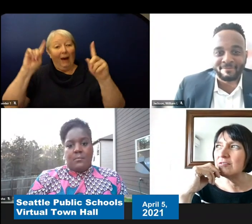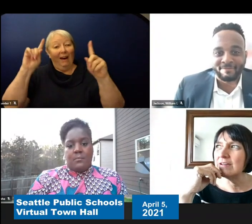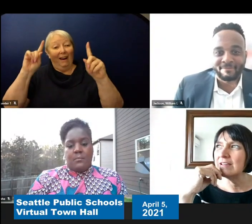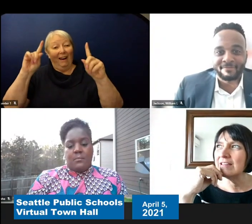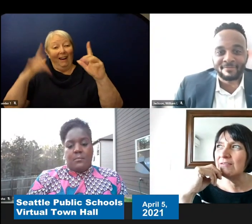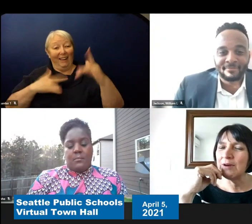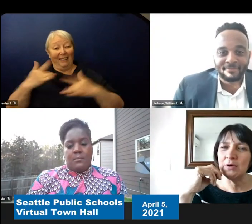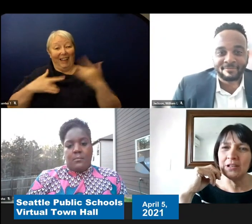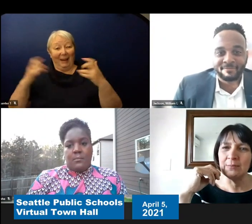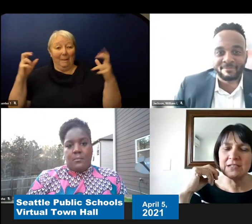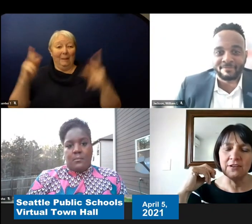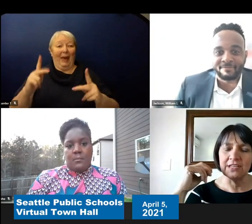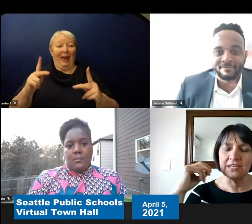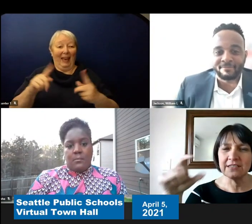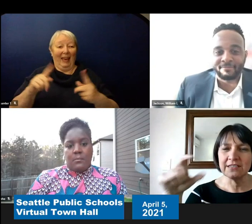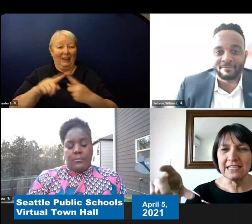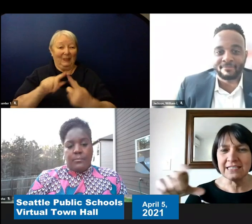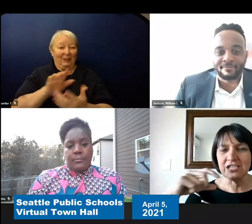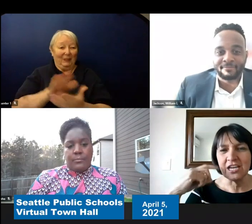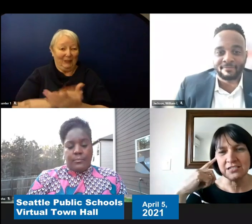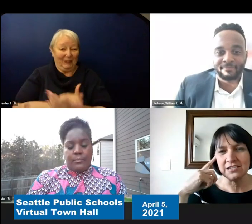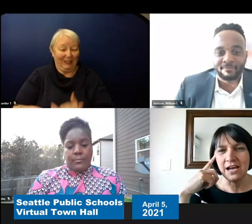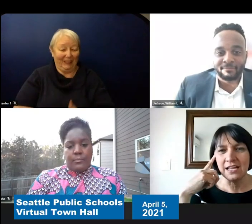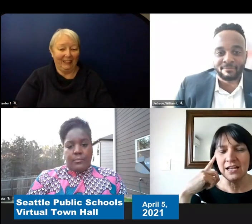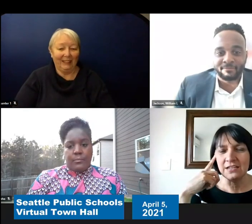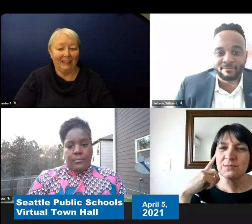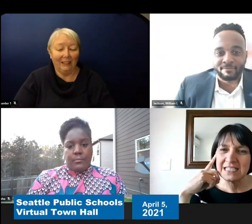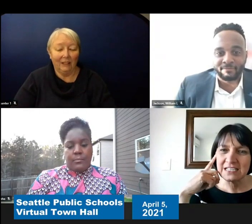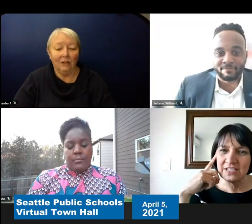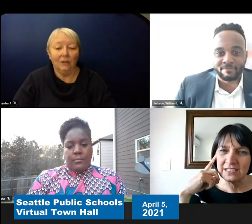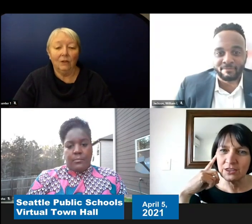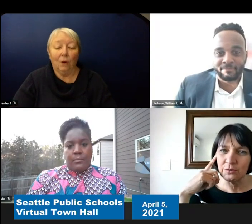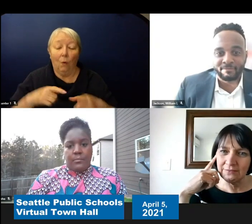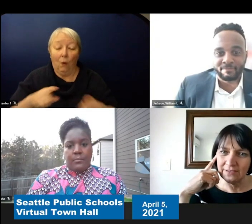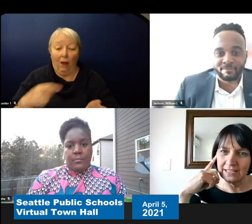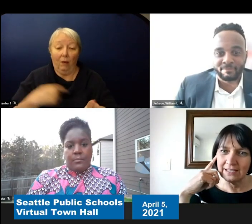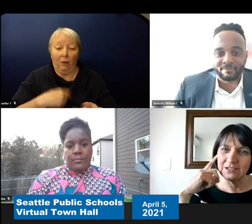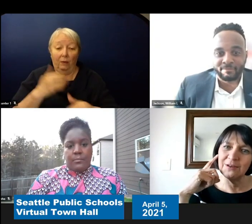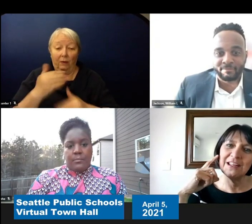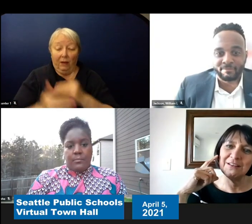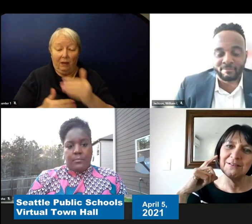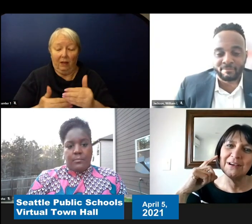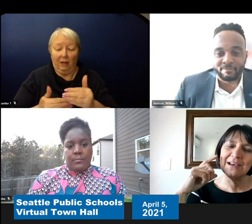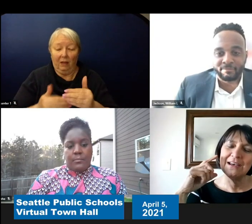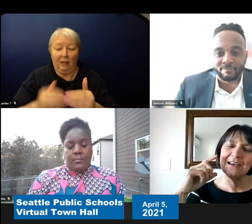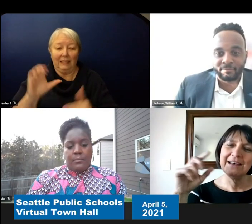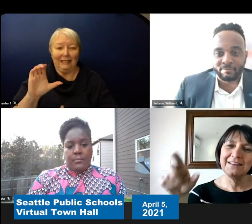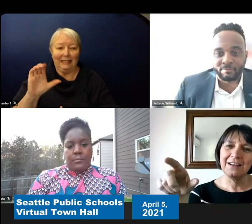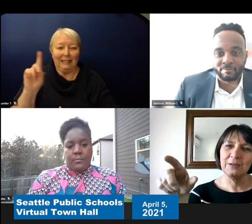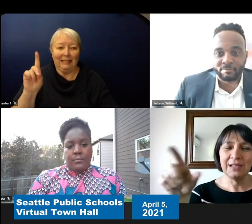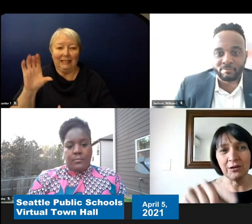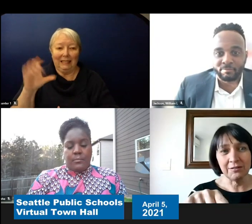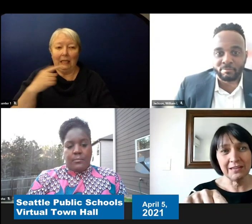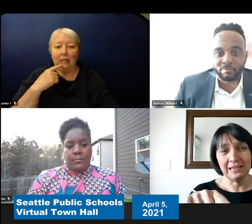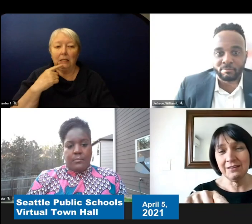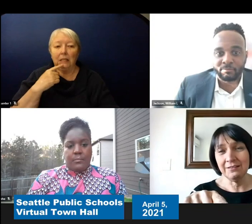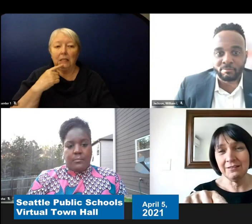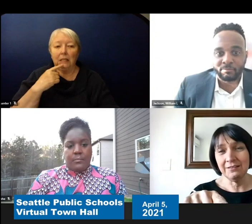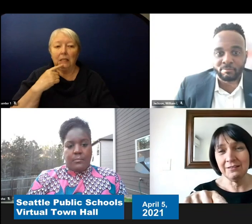while we were in the midst of all this CDC changed its guidelines from 6 feet to 3 feet. And so can you talk a little bit or Keisha or one